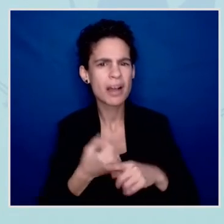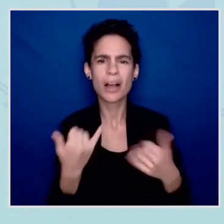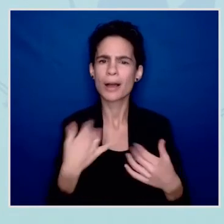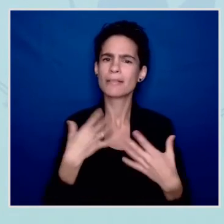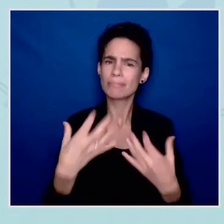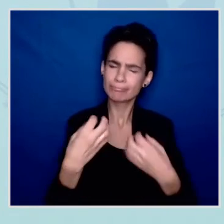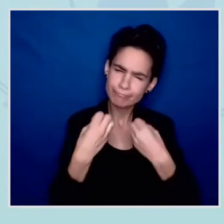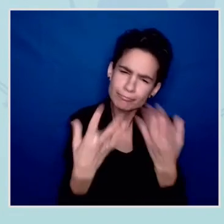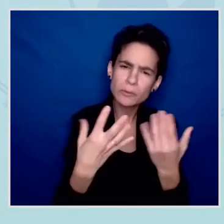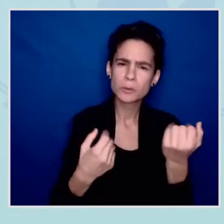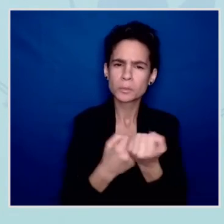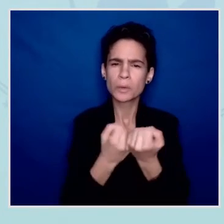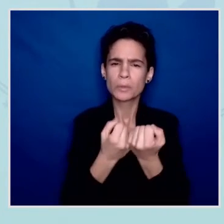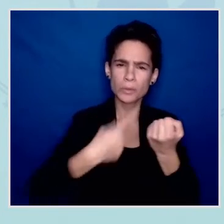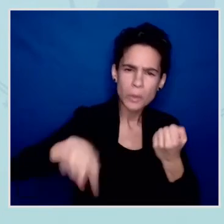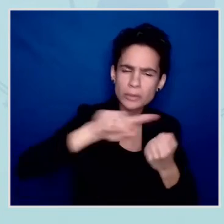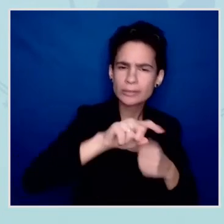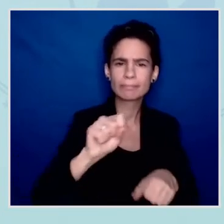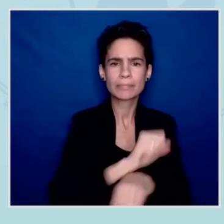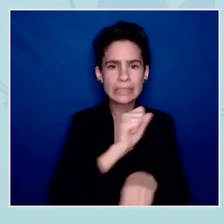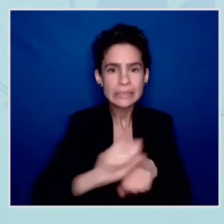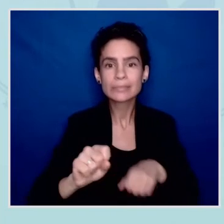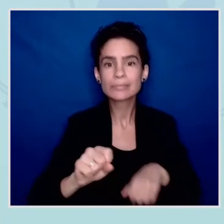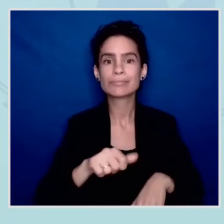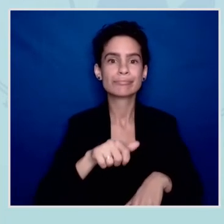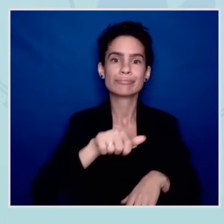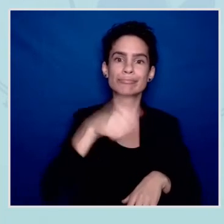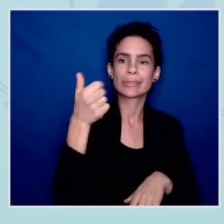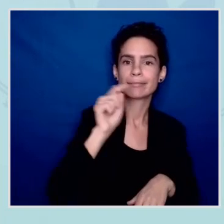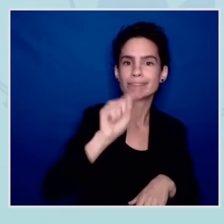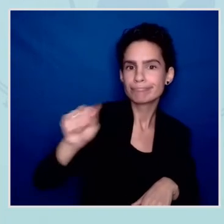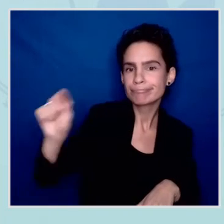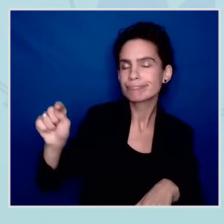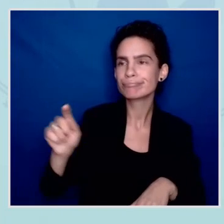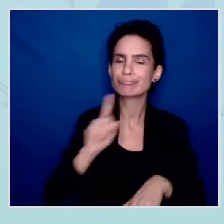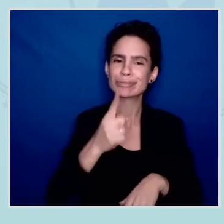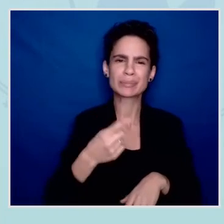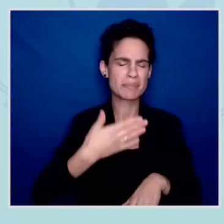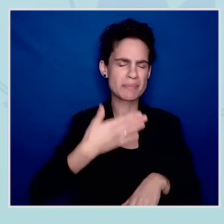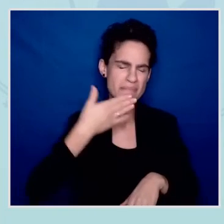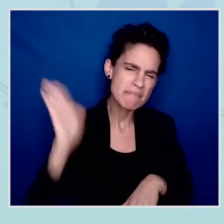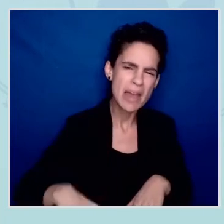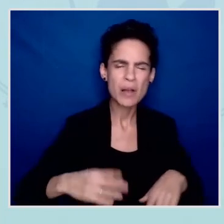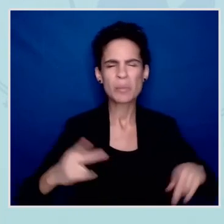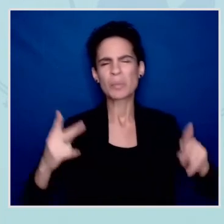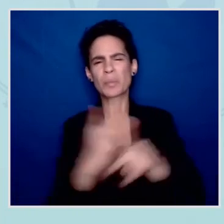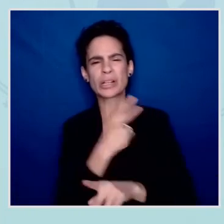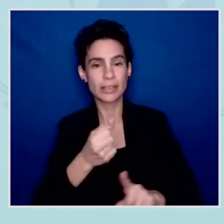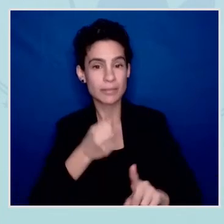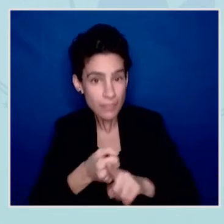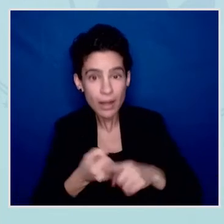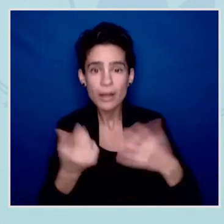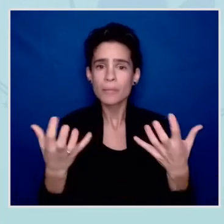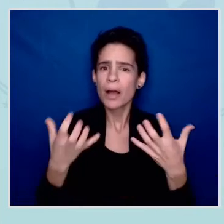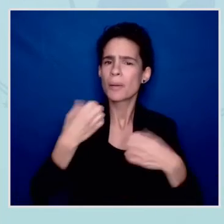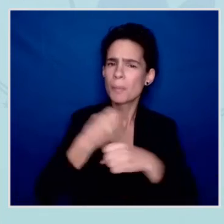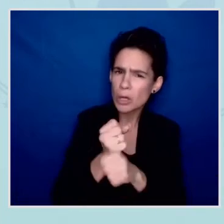UP, AS WE SAW IN THIS MORNING'S JOB REPORT, RESTAURANTS, BARS, HOSPITALITY INDUSTRY HAVE BEEN